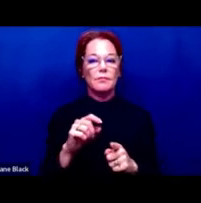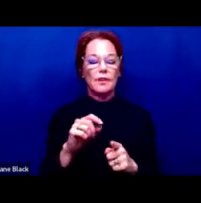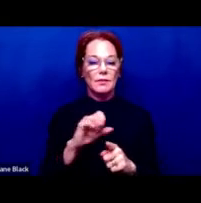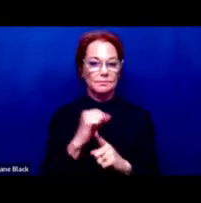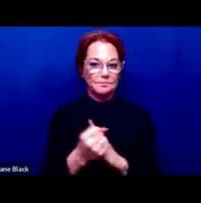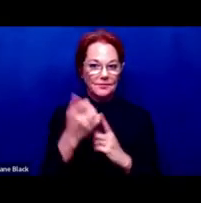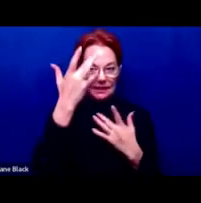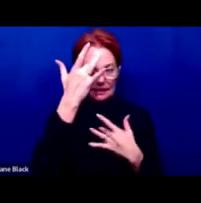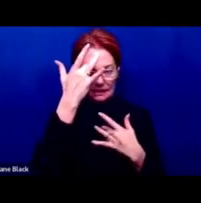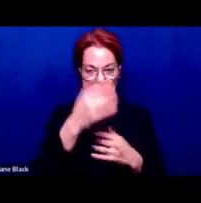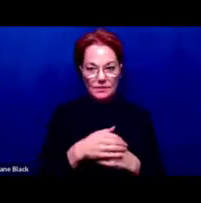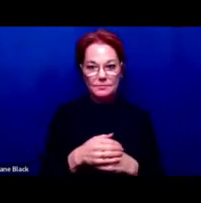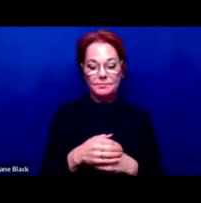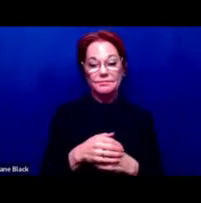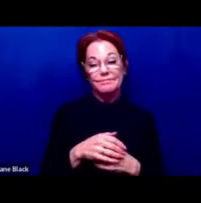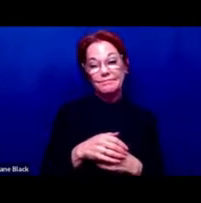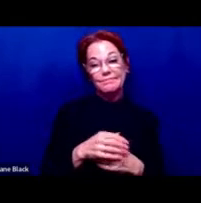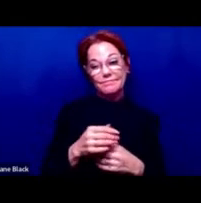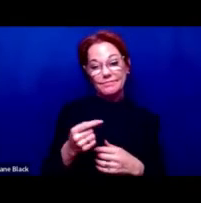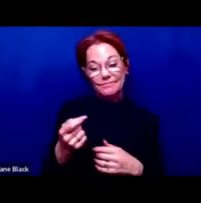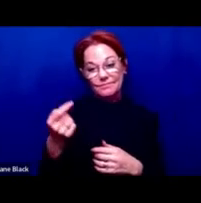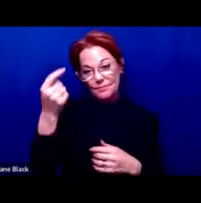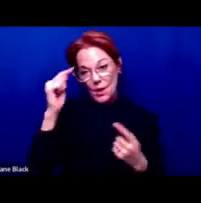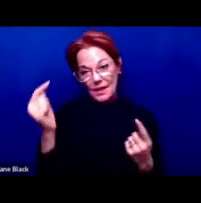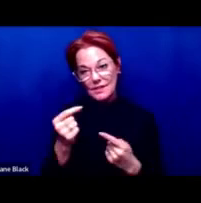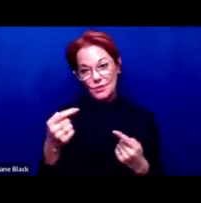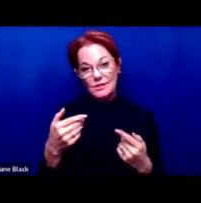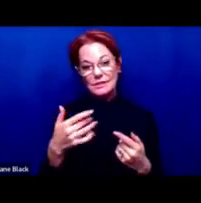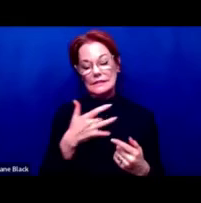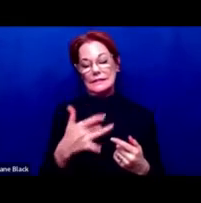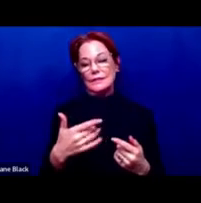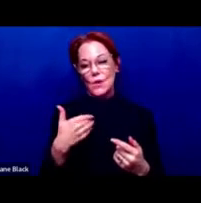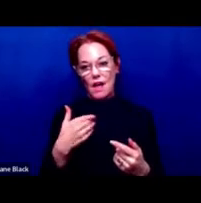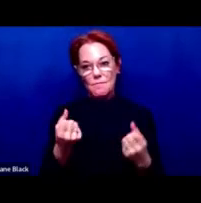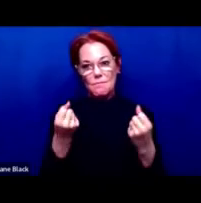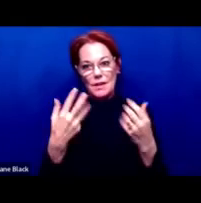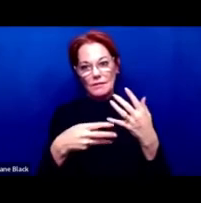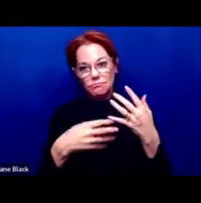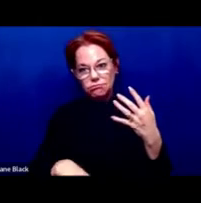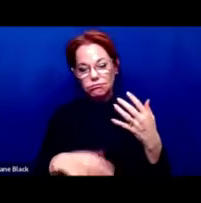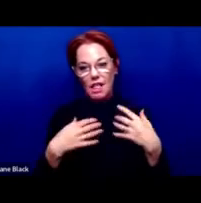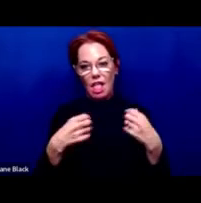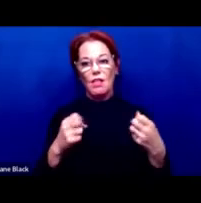community, we are no stranger to multiple health concerns and juggling all of the co-